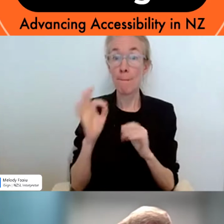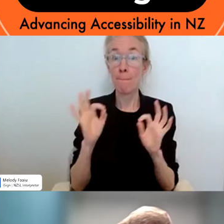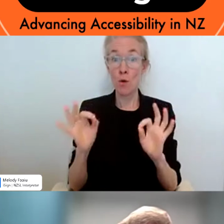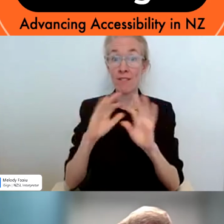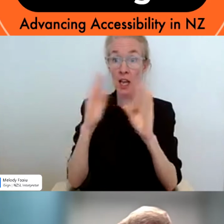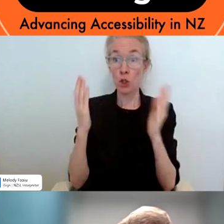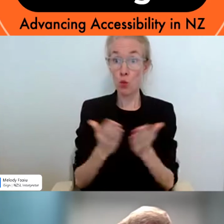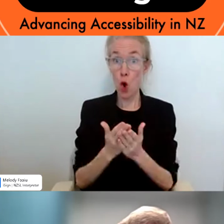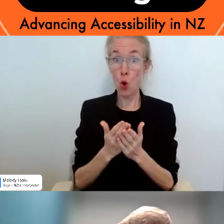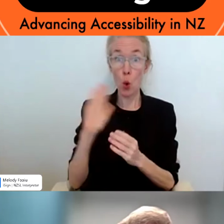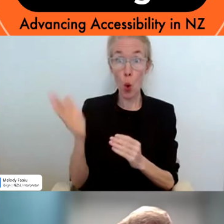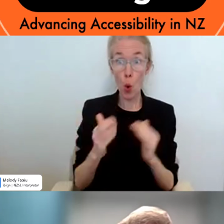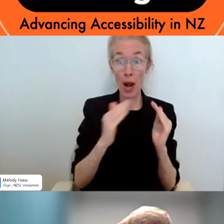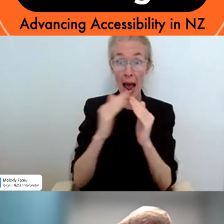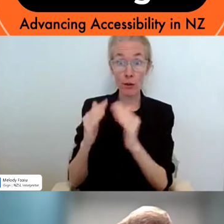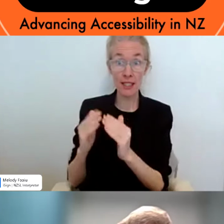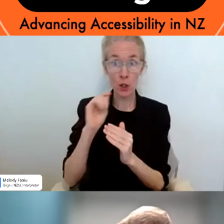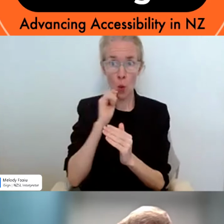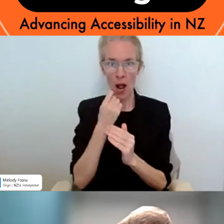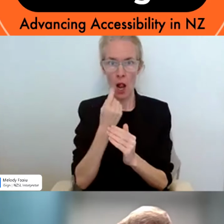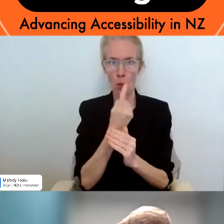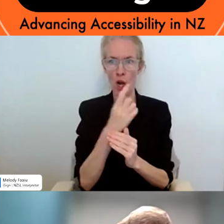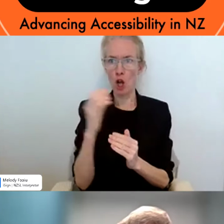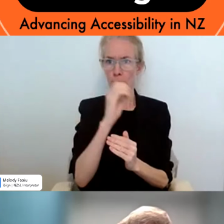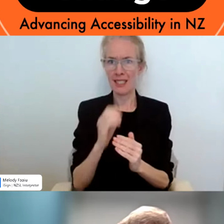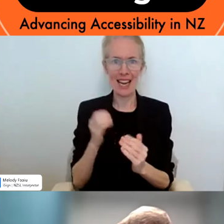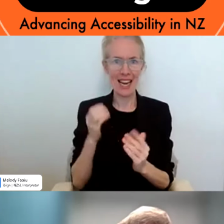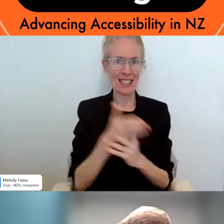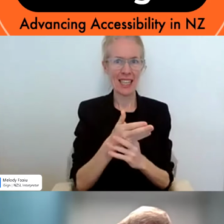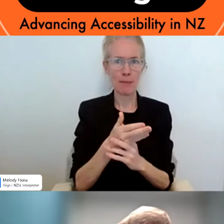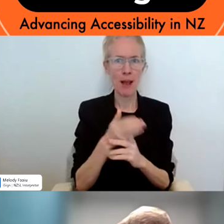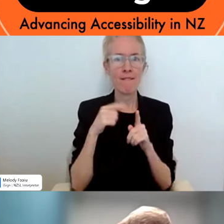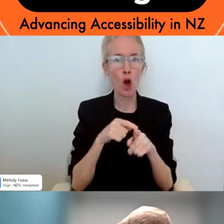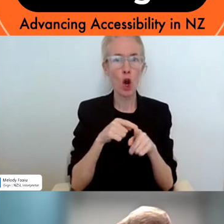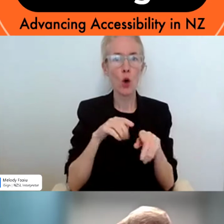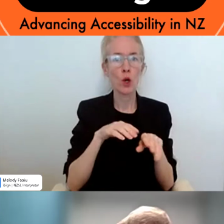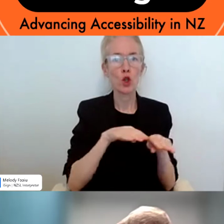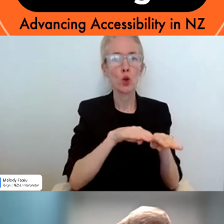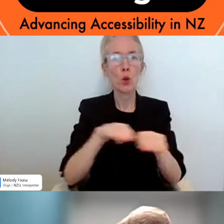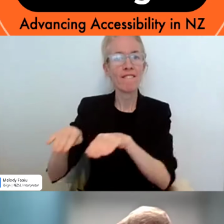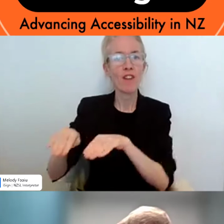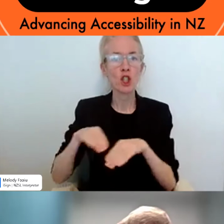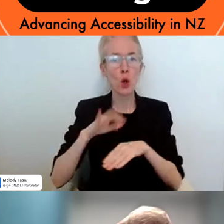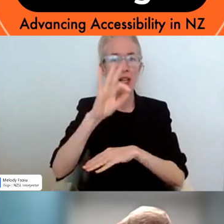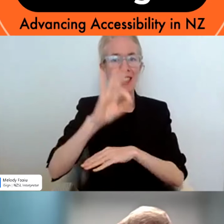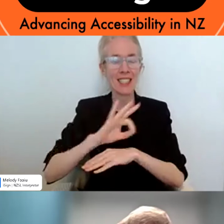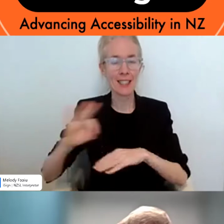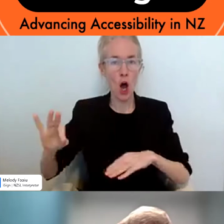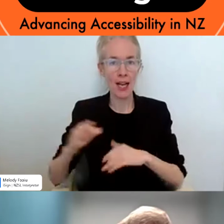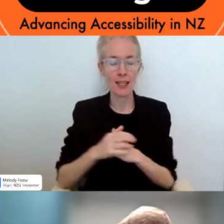I guess what incentives I'm seeing, or have seen, there's been a massive